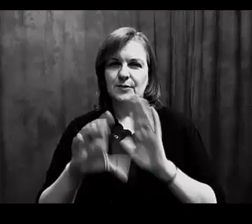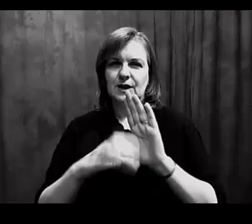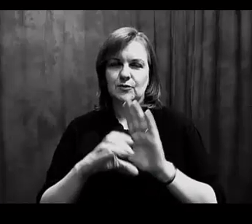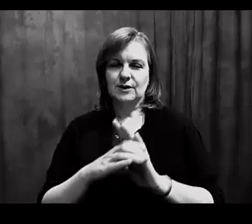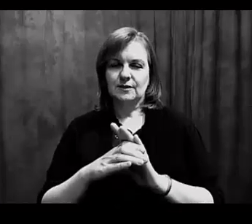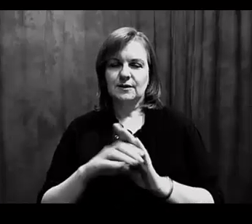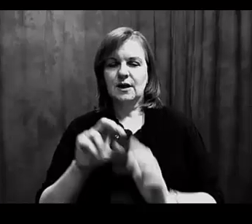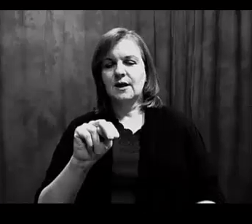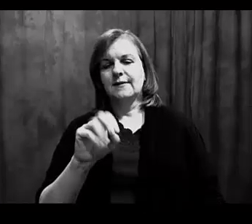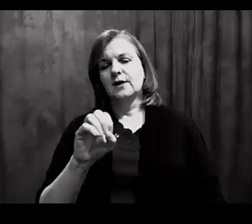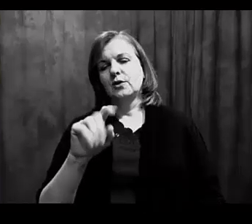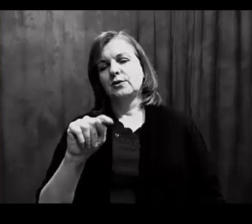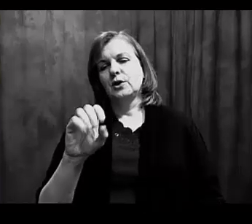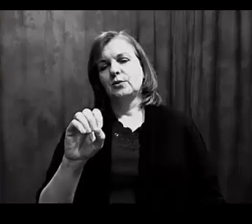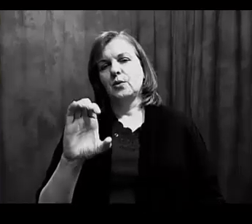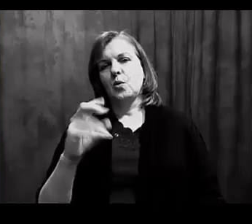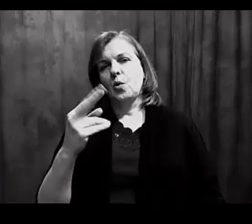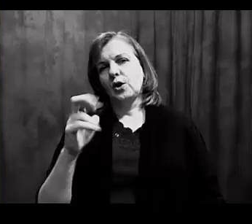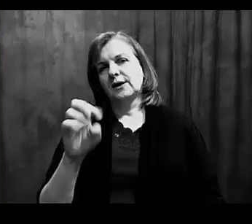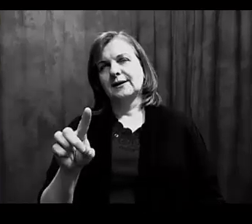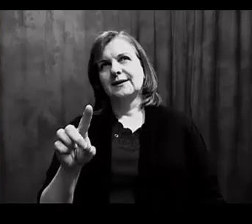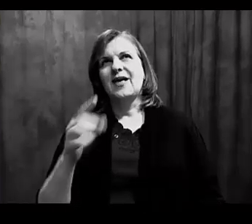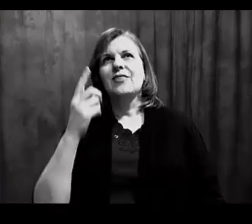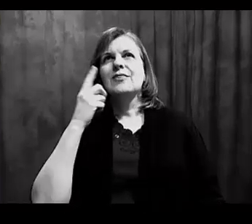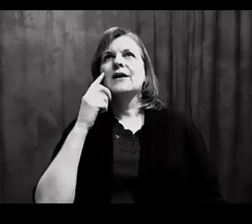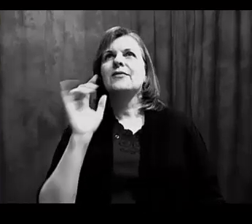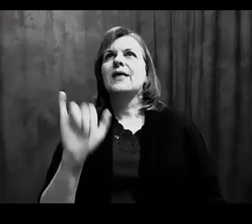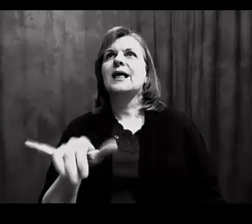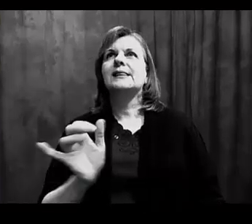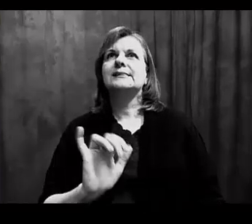we show you some these characteristics -- so the notochord -- think about a notochord kind of